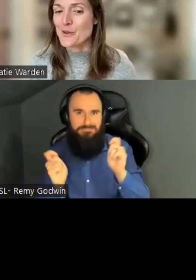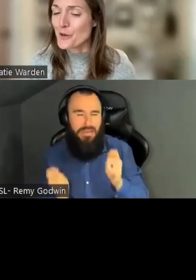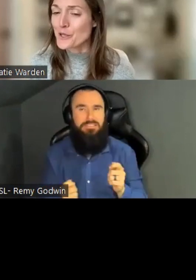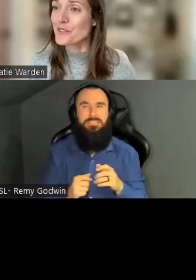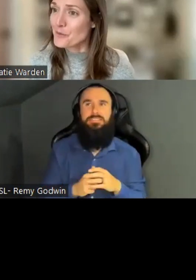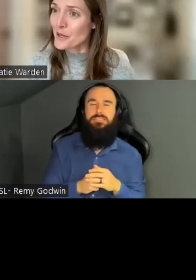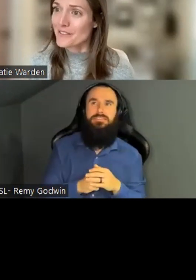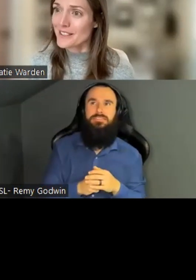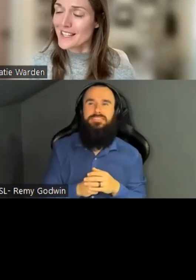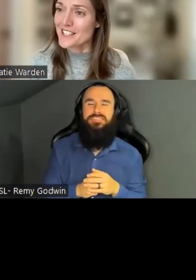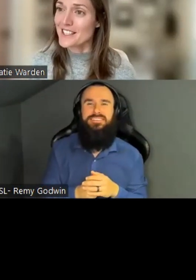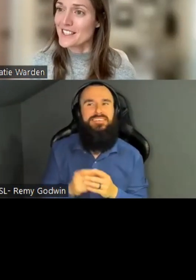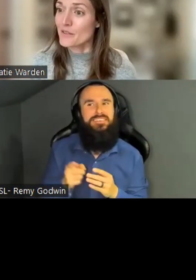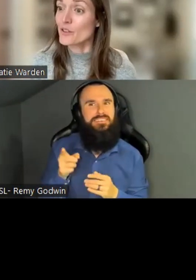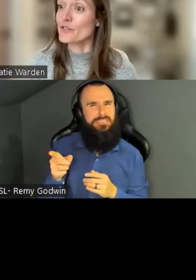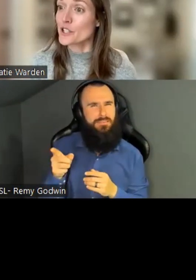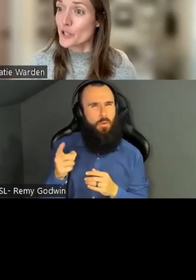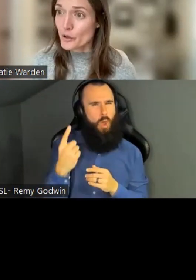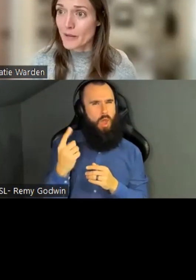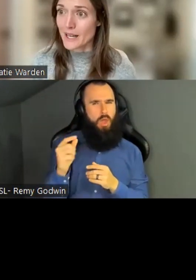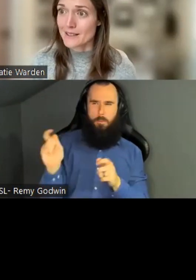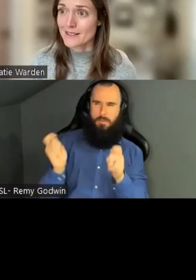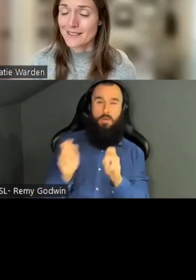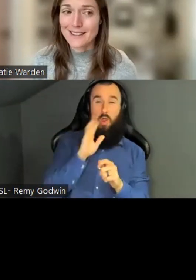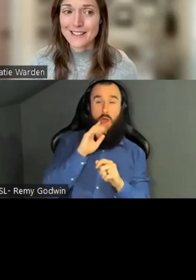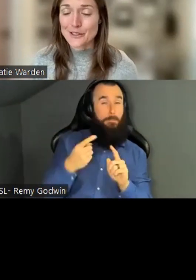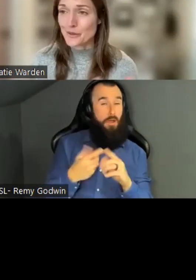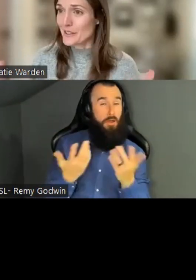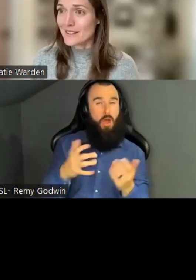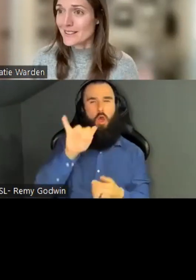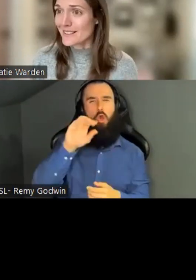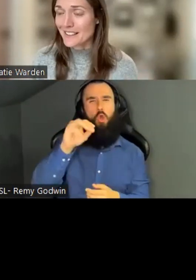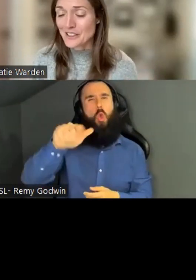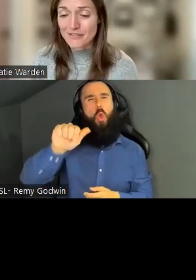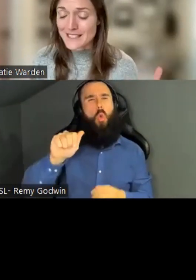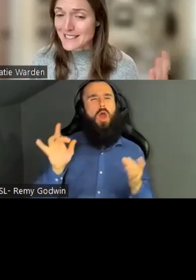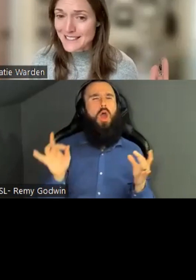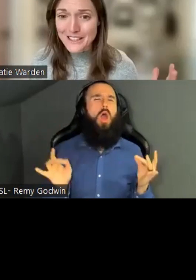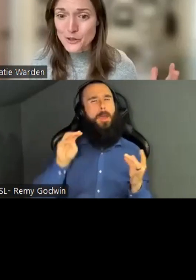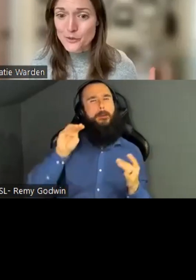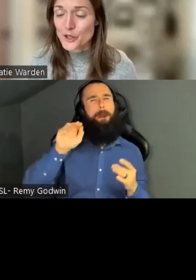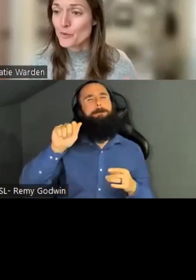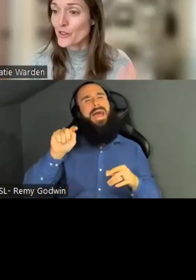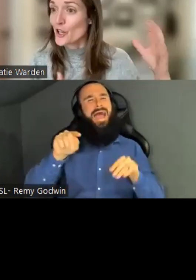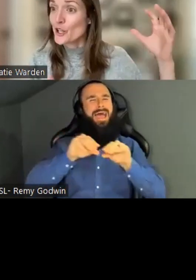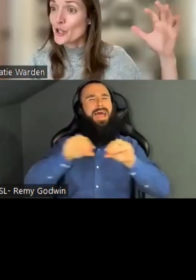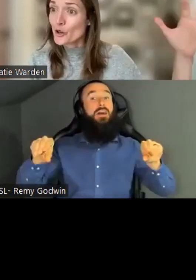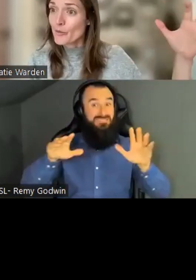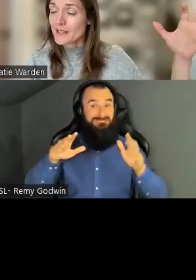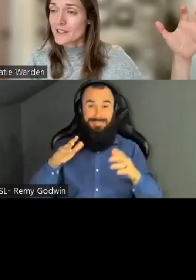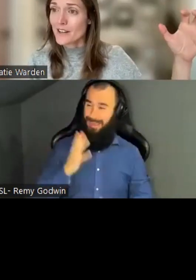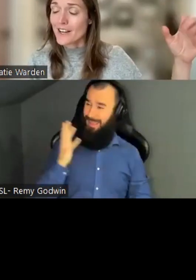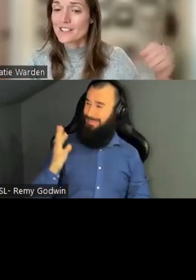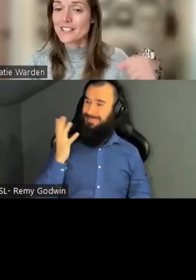And one of those modifications involves yoga mats. So they're in this kind of fancy dental room. There are yoga mats around